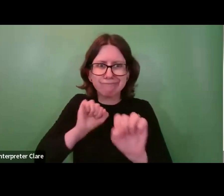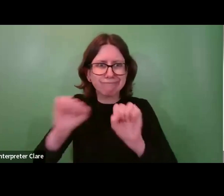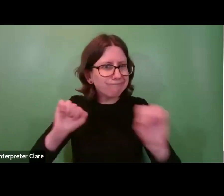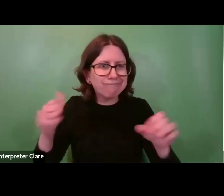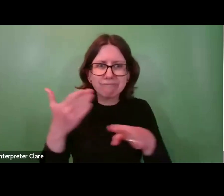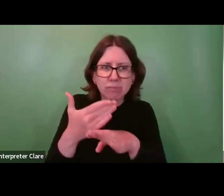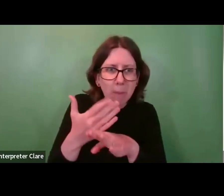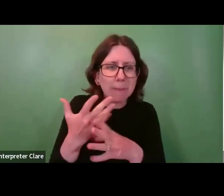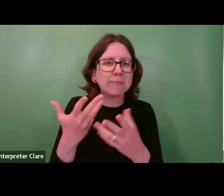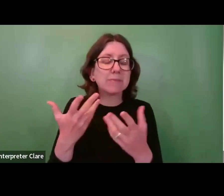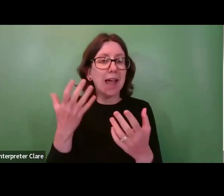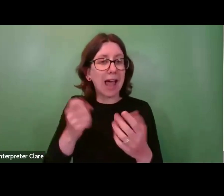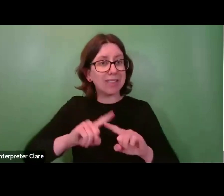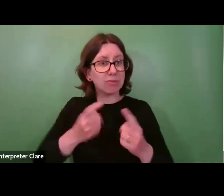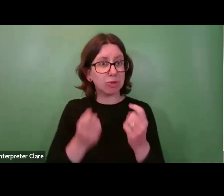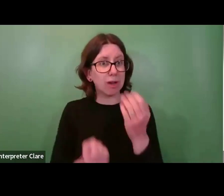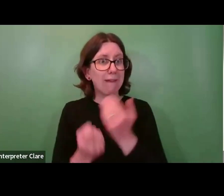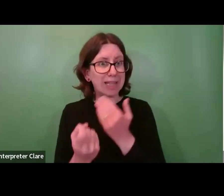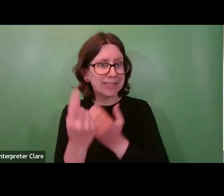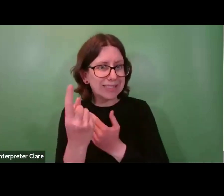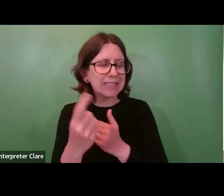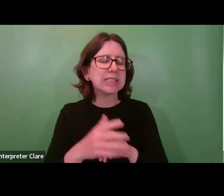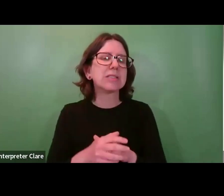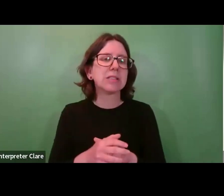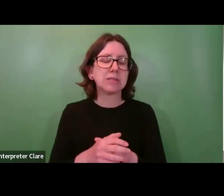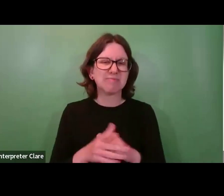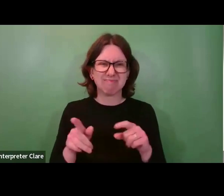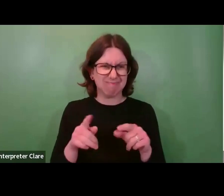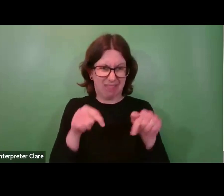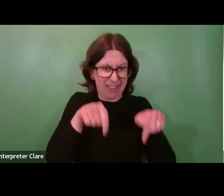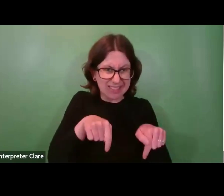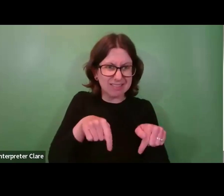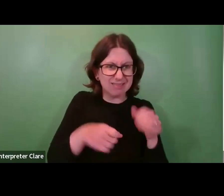events such as this one that we do. But we also have sort of... We do activities.